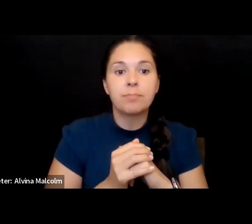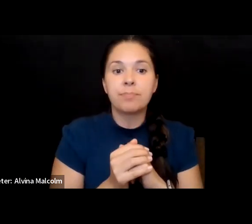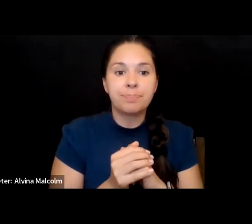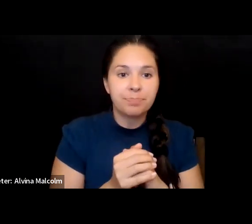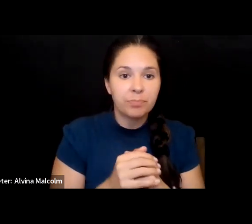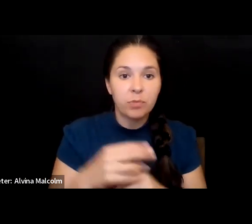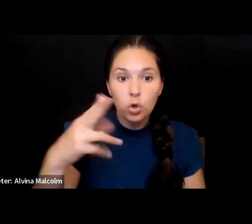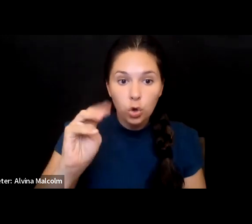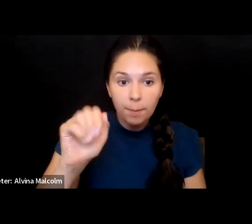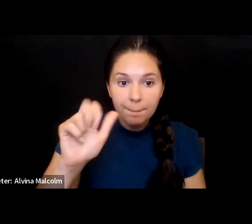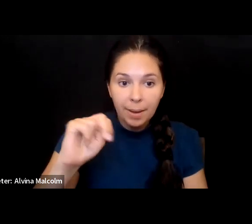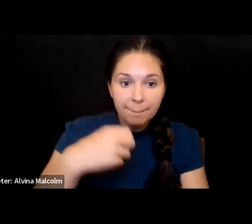as a result of a disaster. Then we put